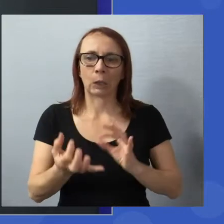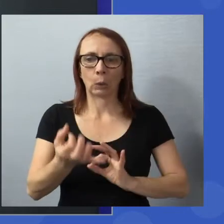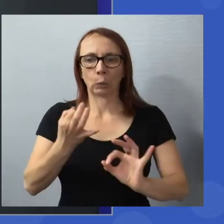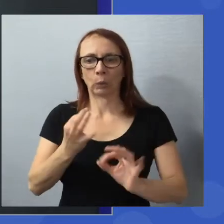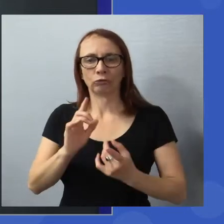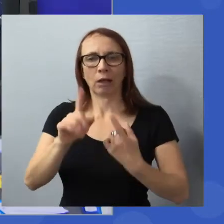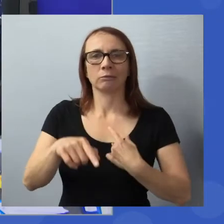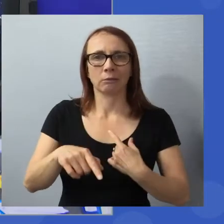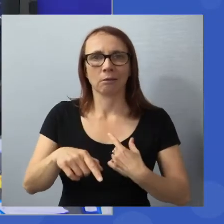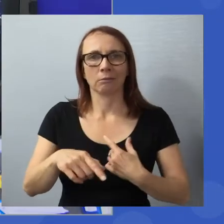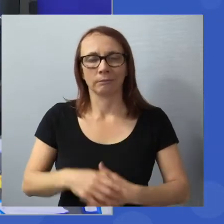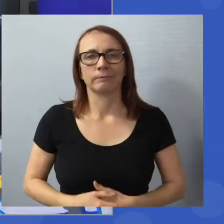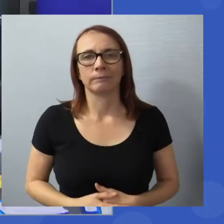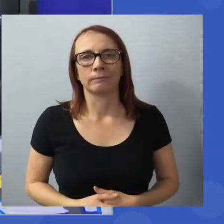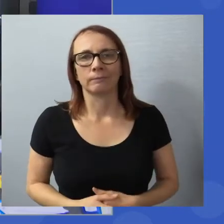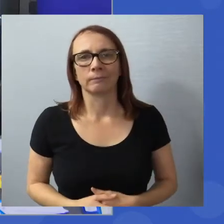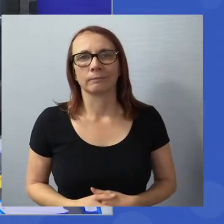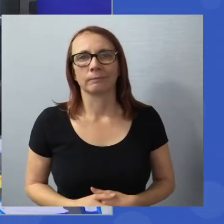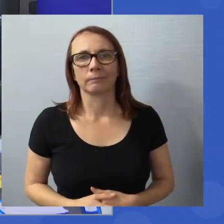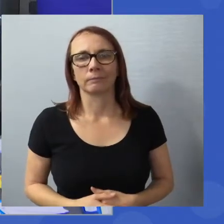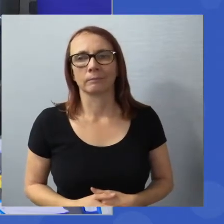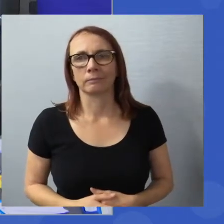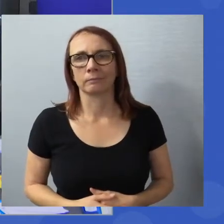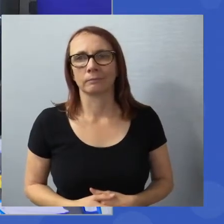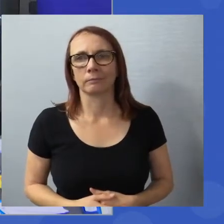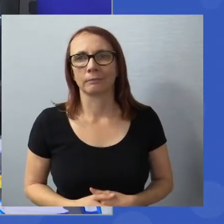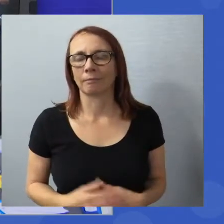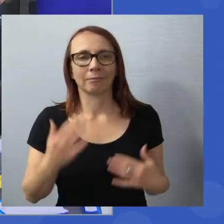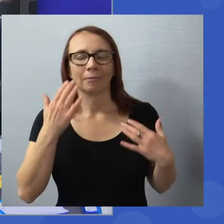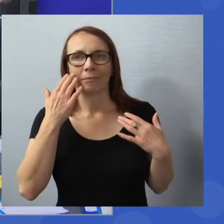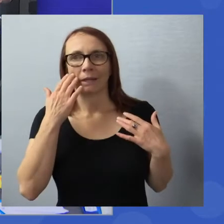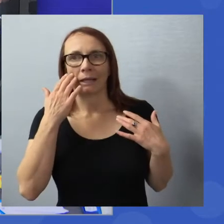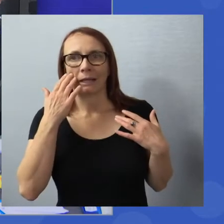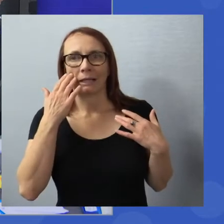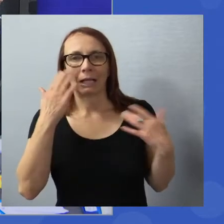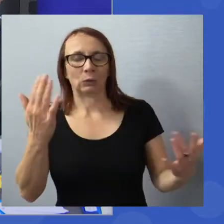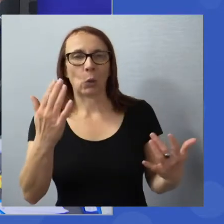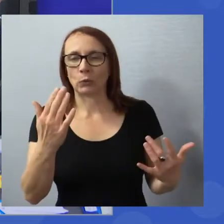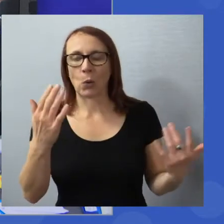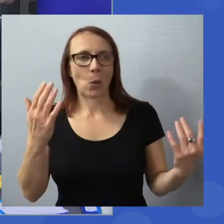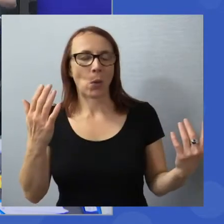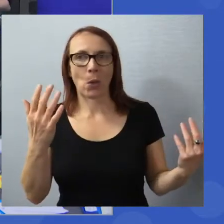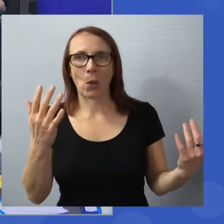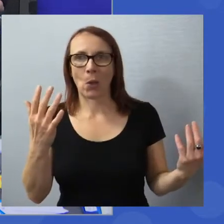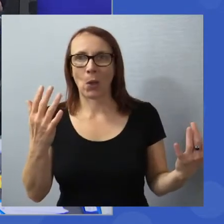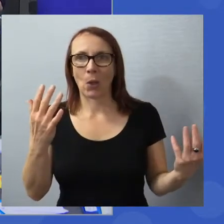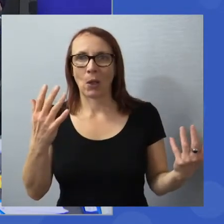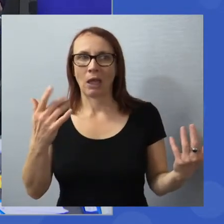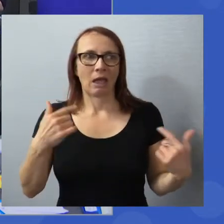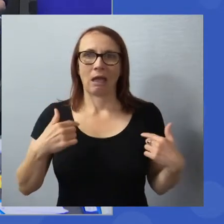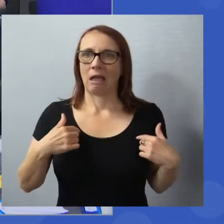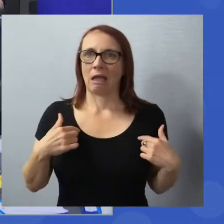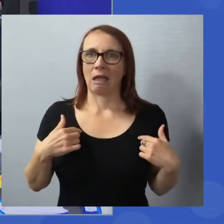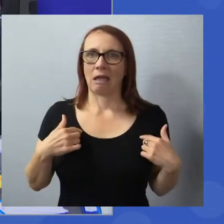things more clearly session with talk to my lawyer